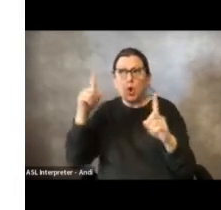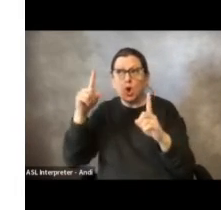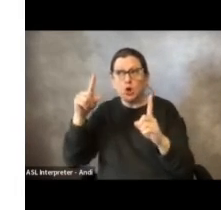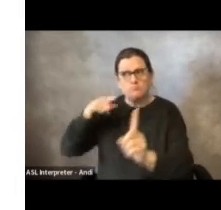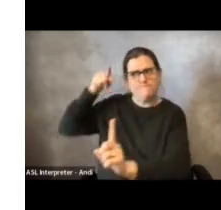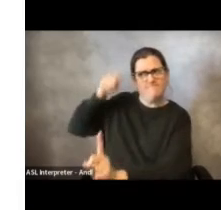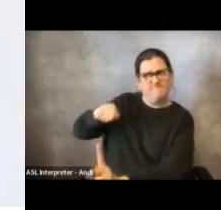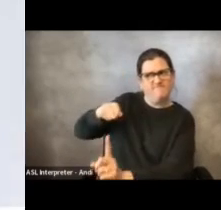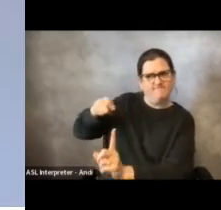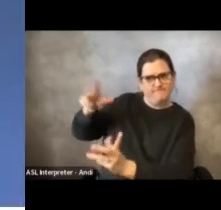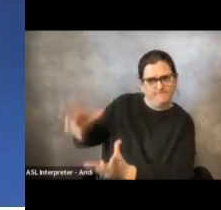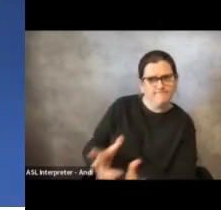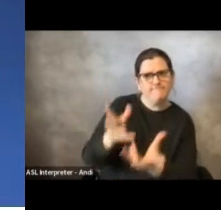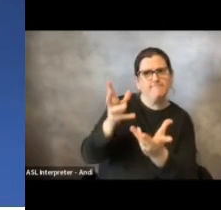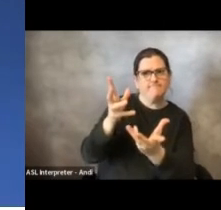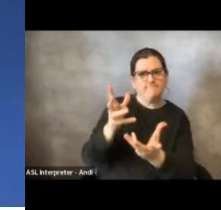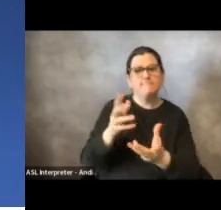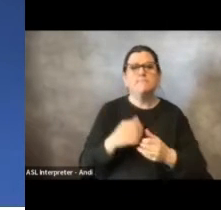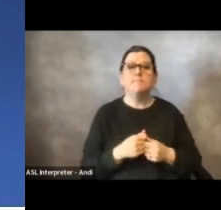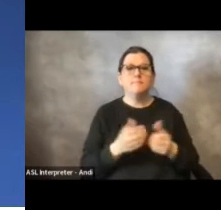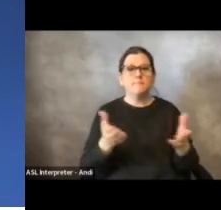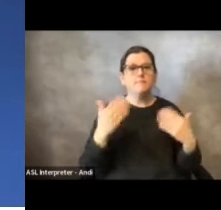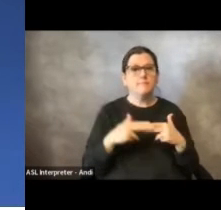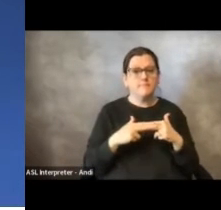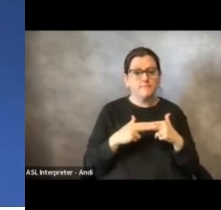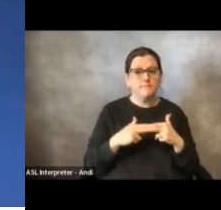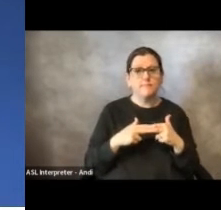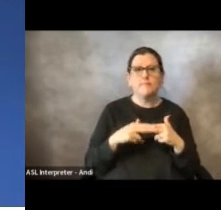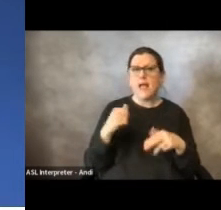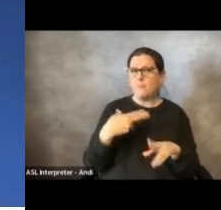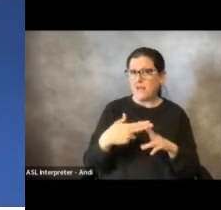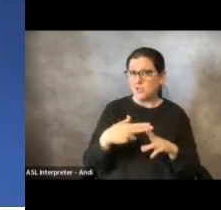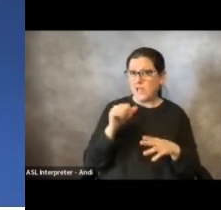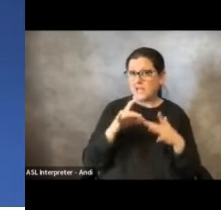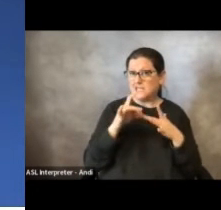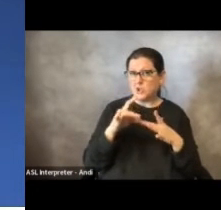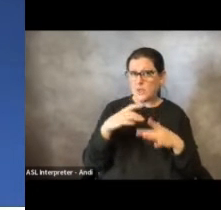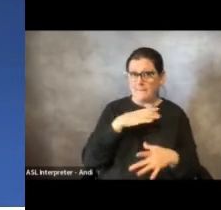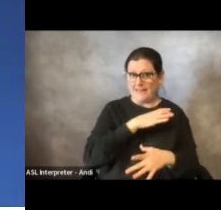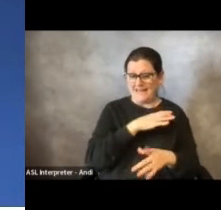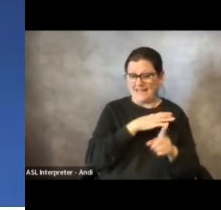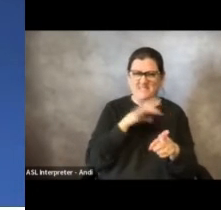slide, please. So as I mentioned, on the steering committee, I just this is a tidbit that we always love to